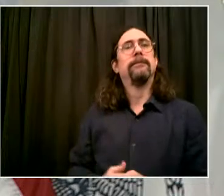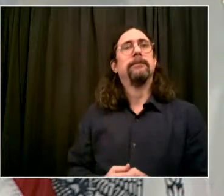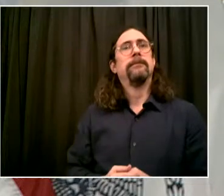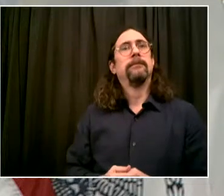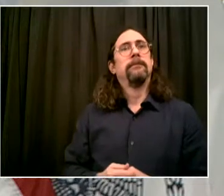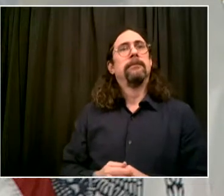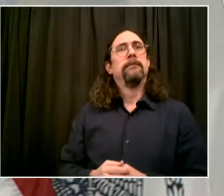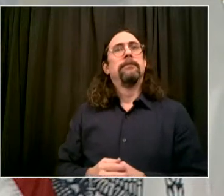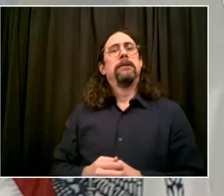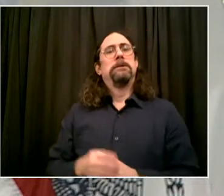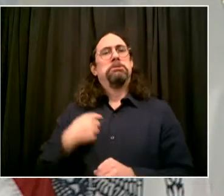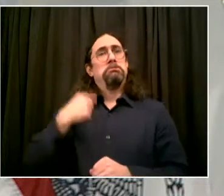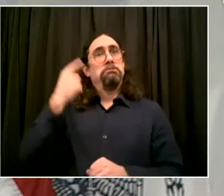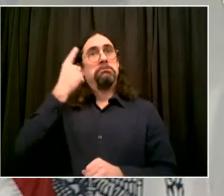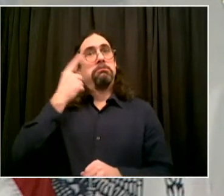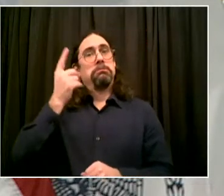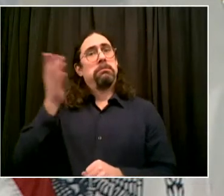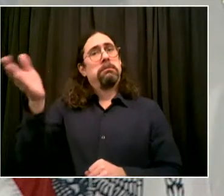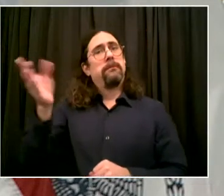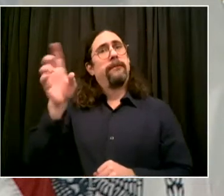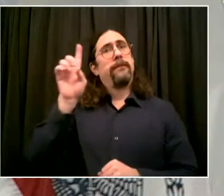WHO ARE NOT IN THE CITY BUT TO SERVE THE CITTY